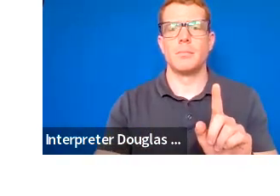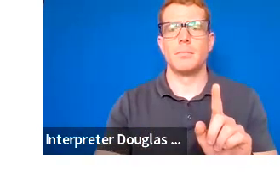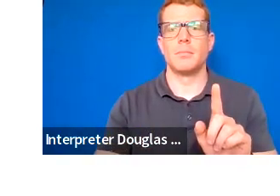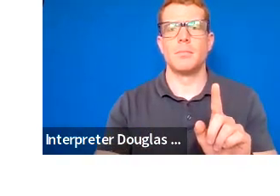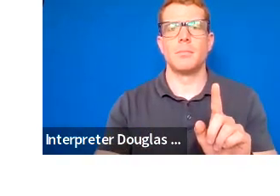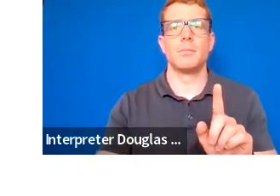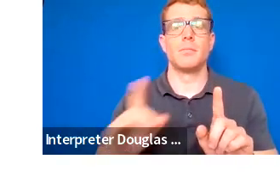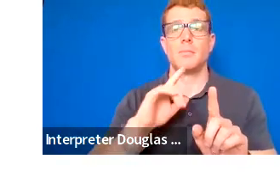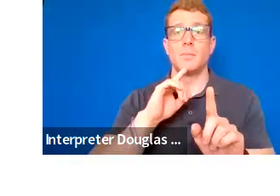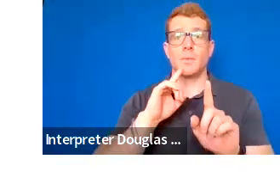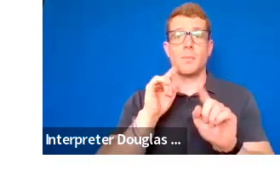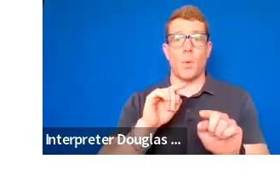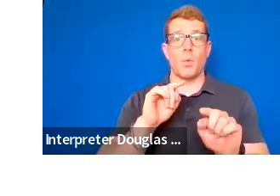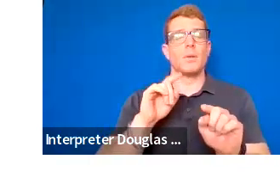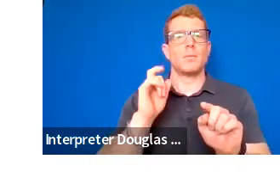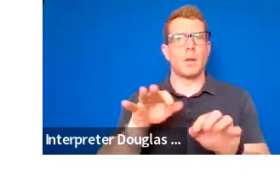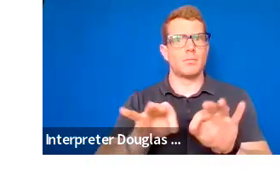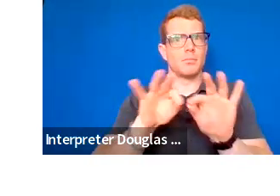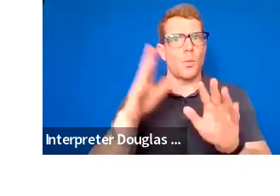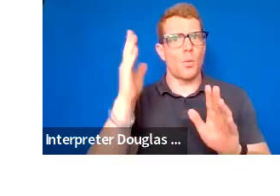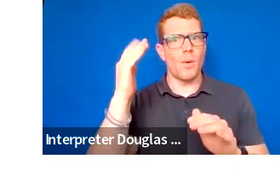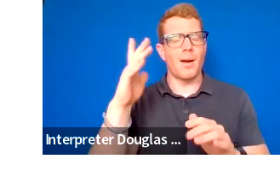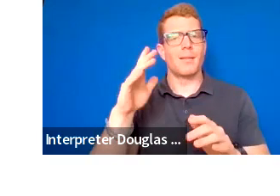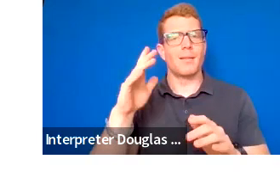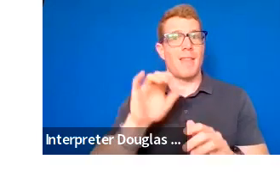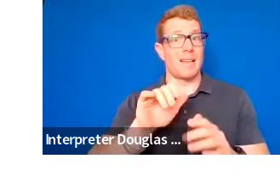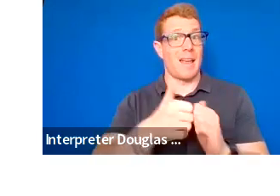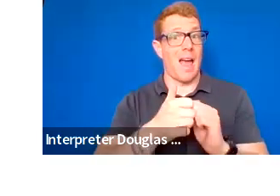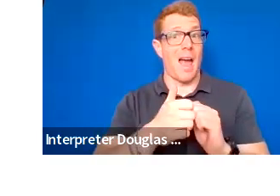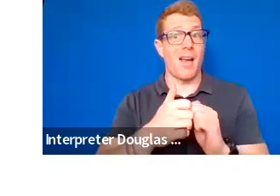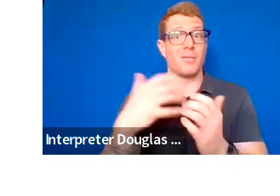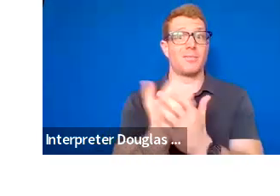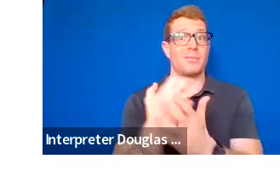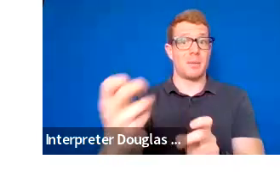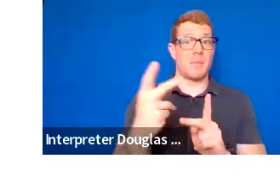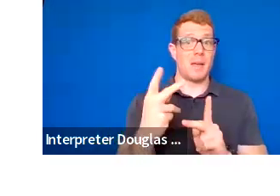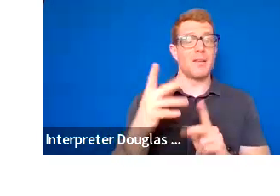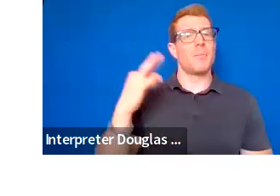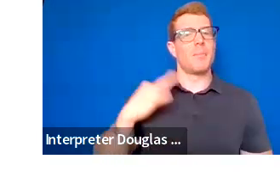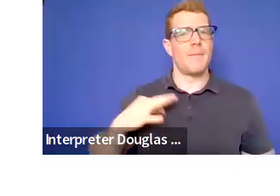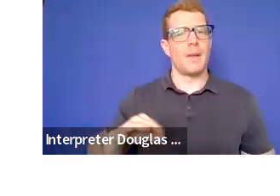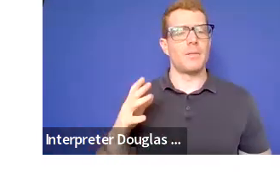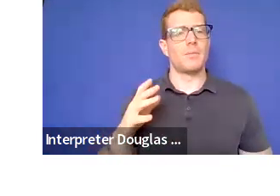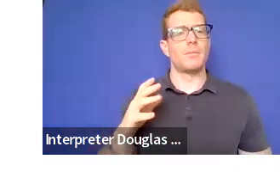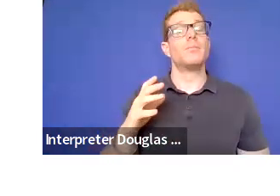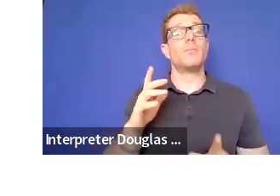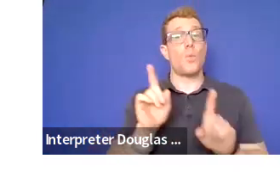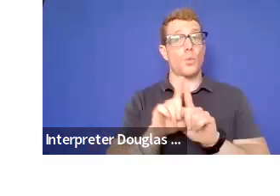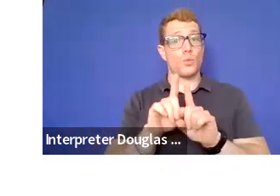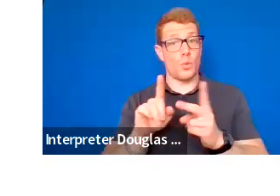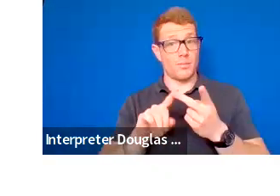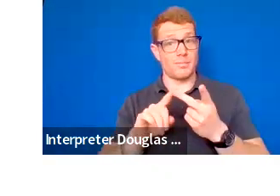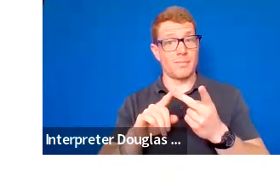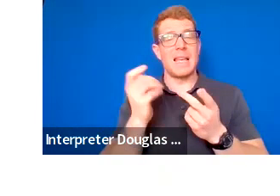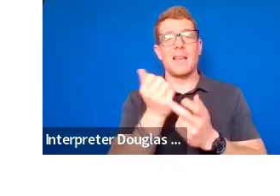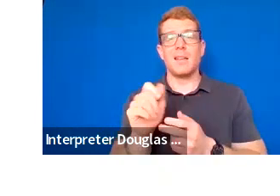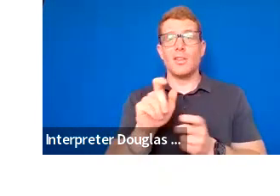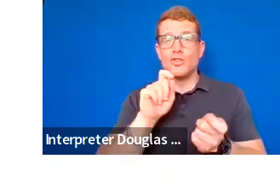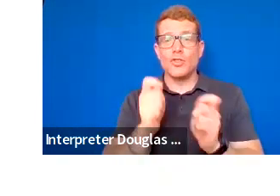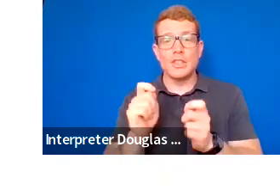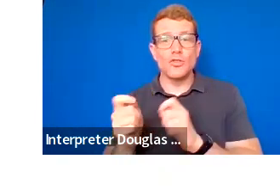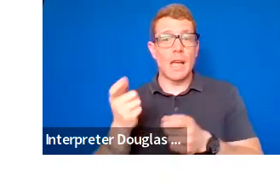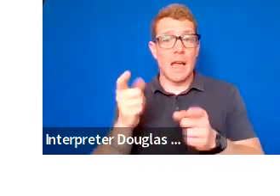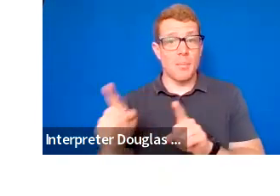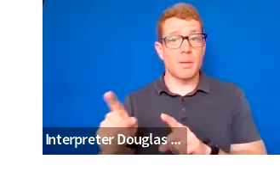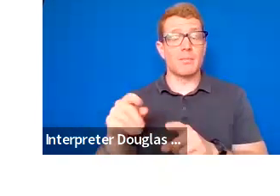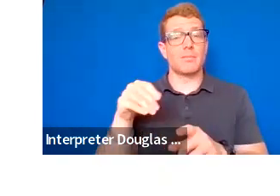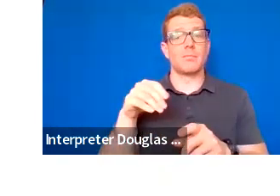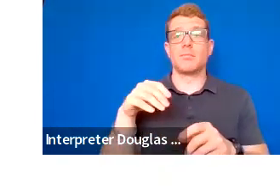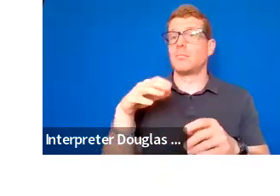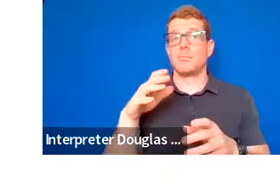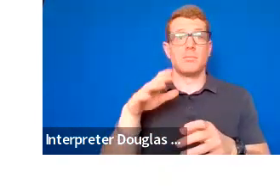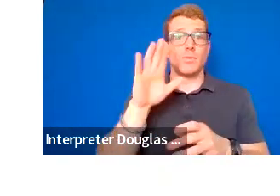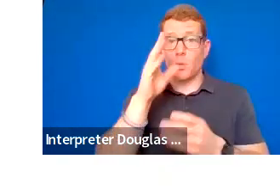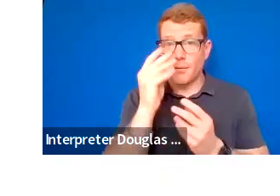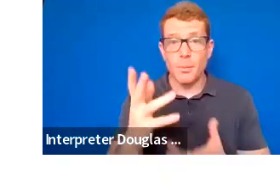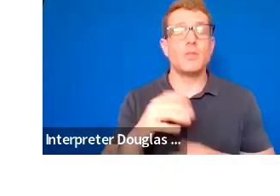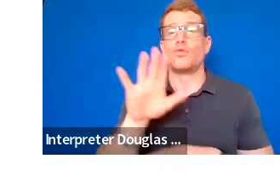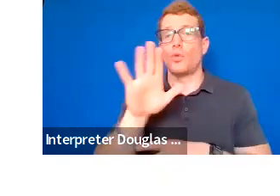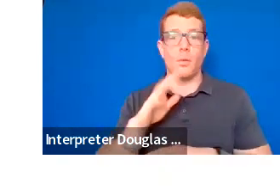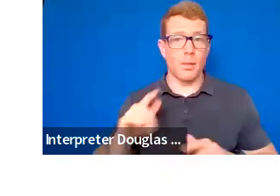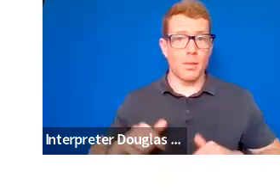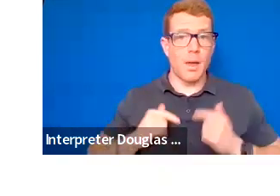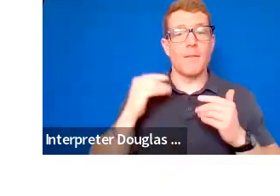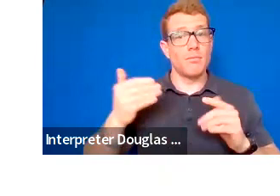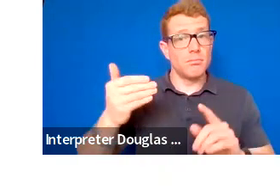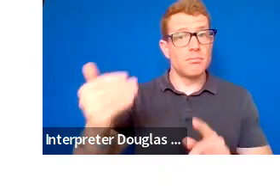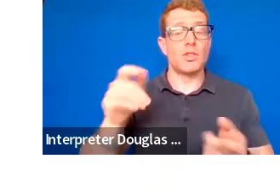You need to report it first of all that you're working but then it's important to let them know about any changes so that they can get you back set up as quick as possible